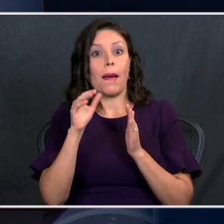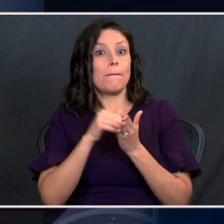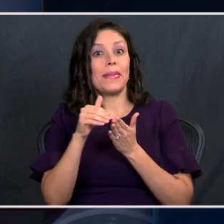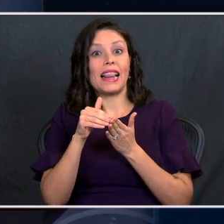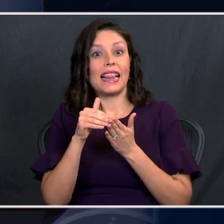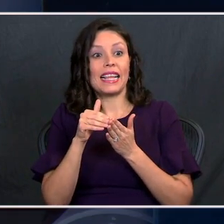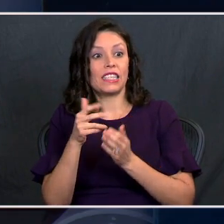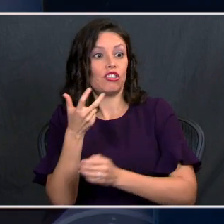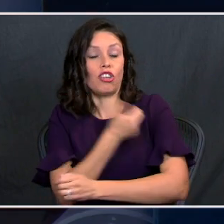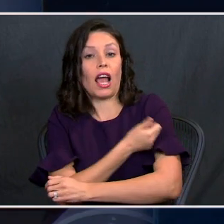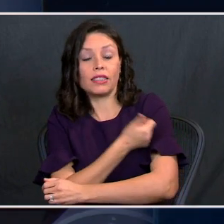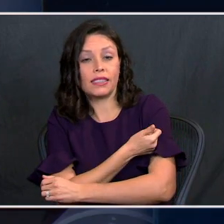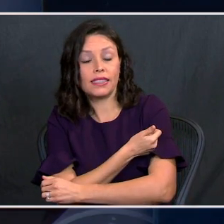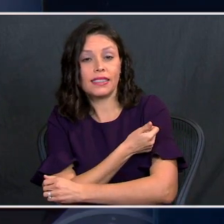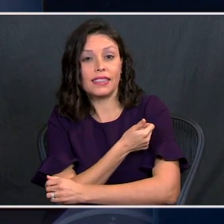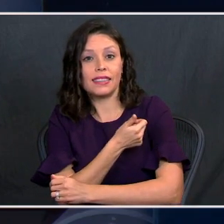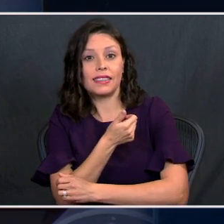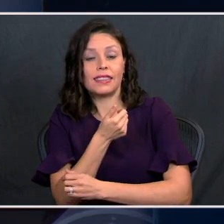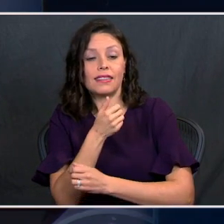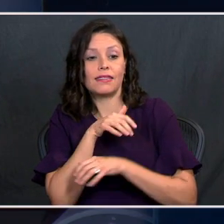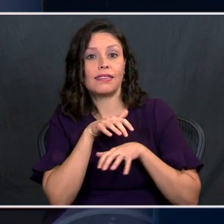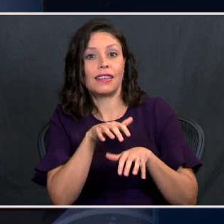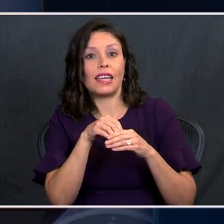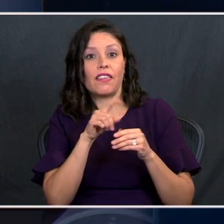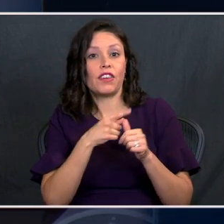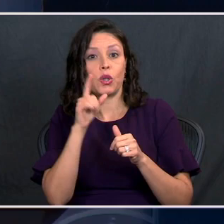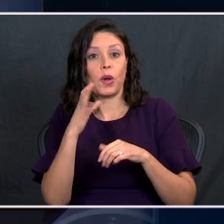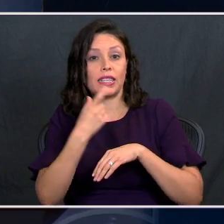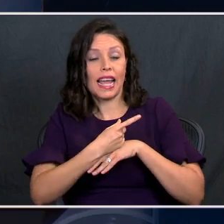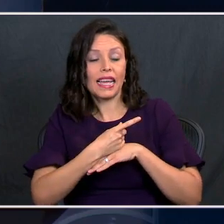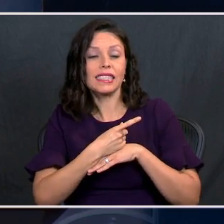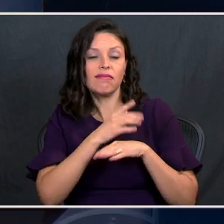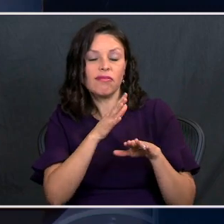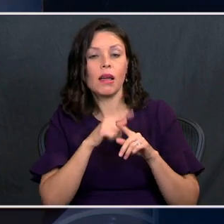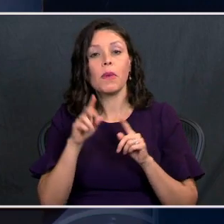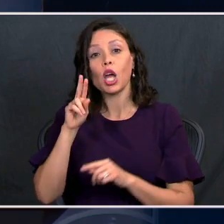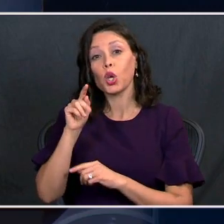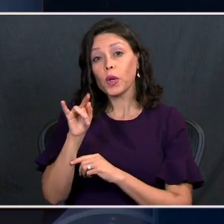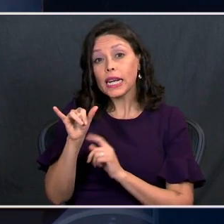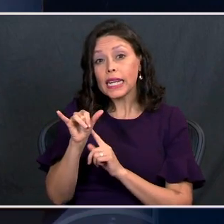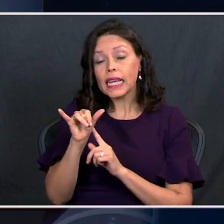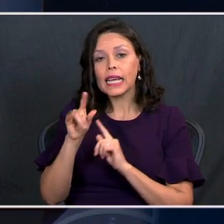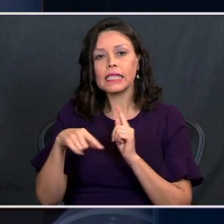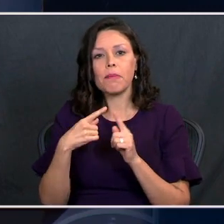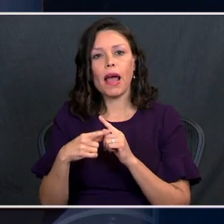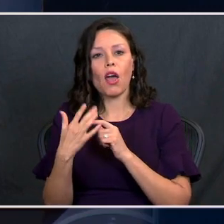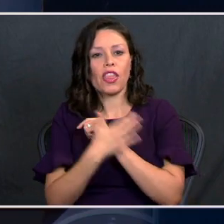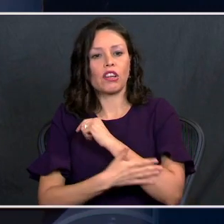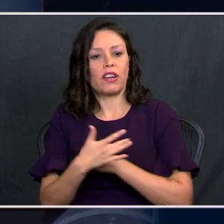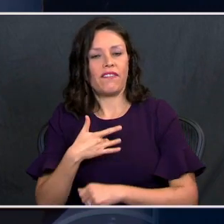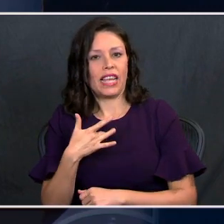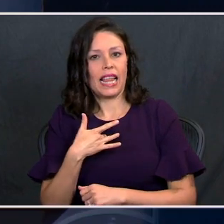in the arms of Americans in the first 100 days. But unity is about the country feeling that they're in it together,